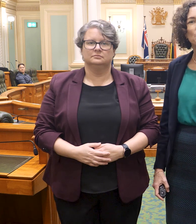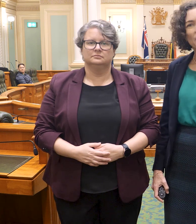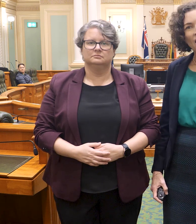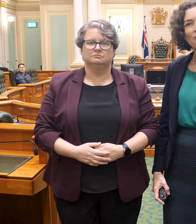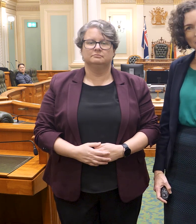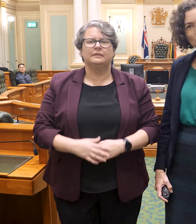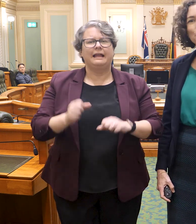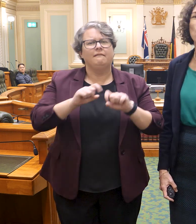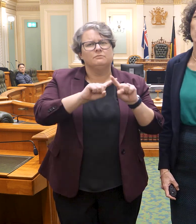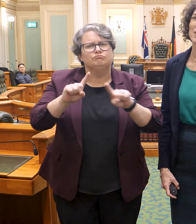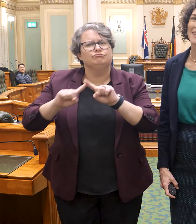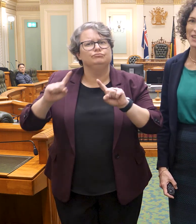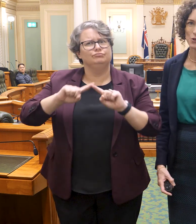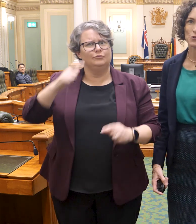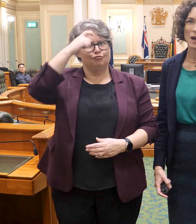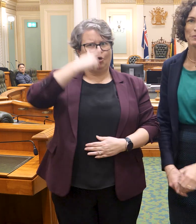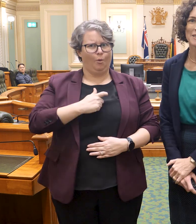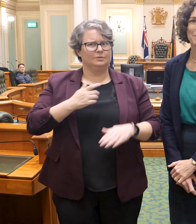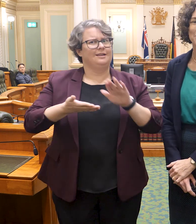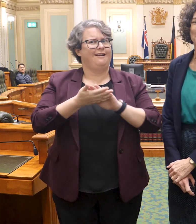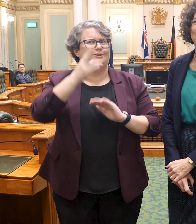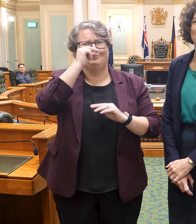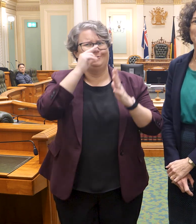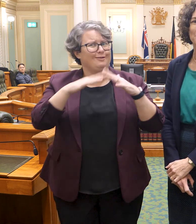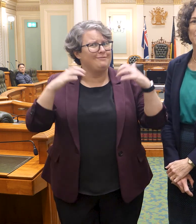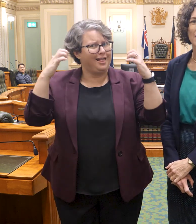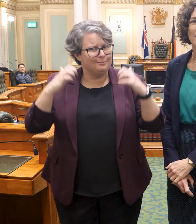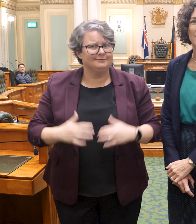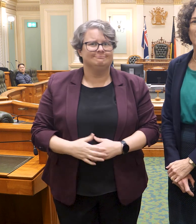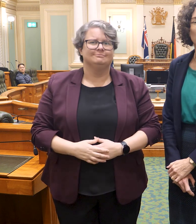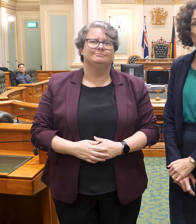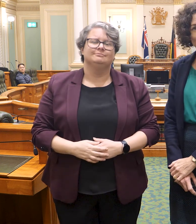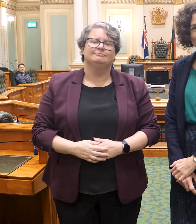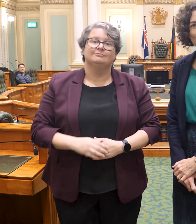So there are a number of roles in a youth parliament. Your teacher